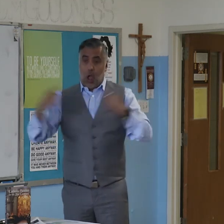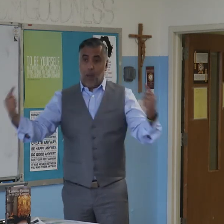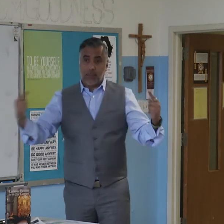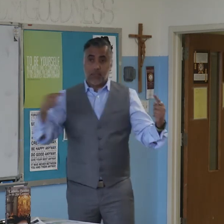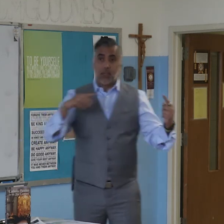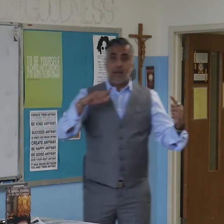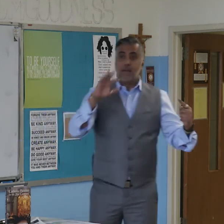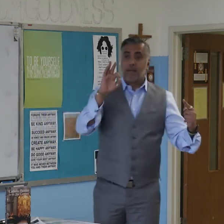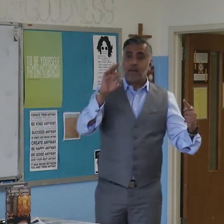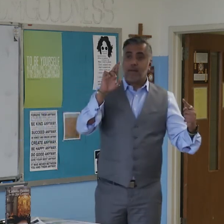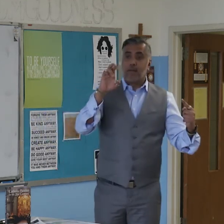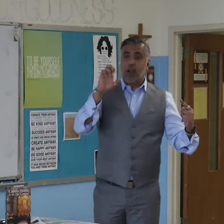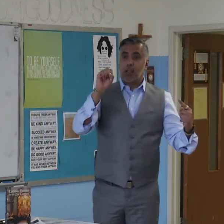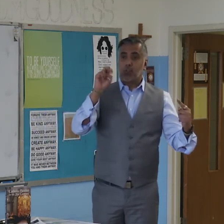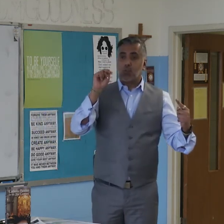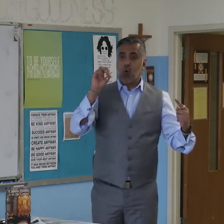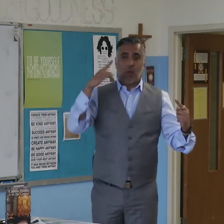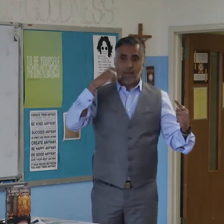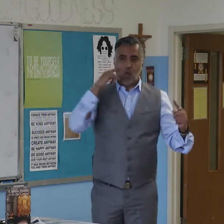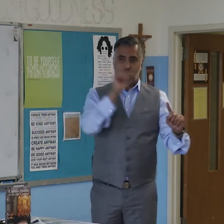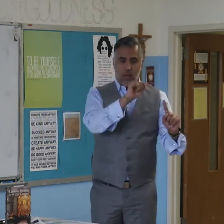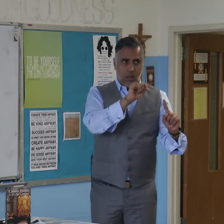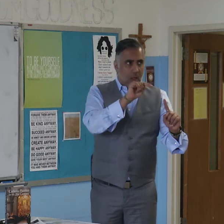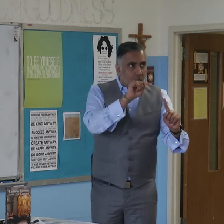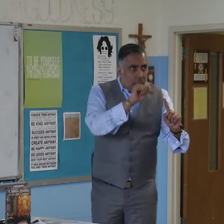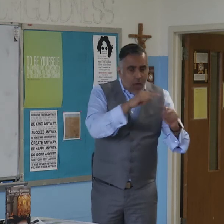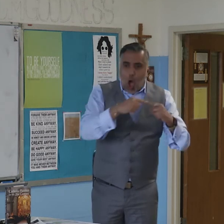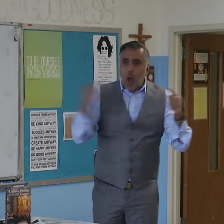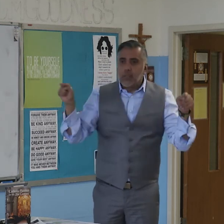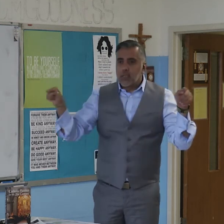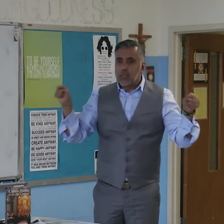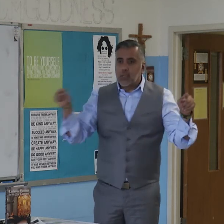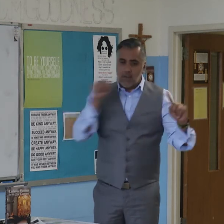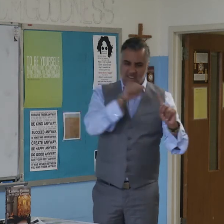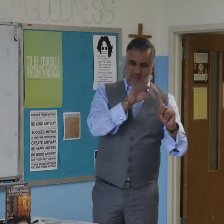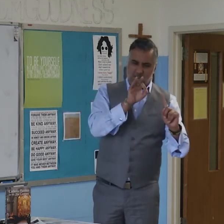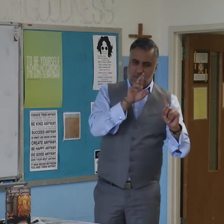of Fresno, California, and they had, on the opposite end of this, but that 20 years ago,